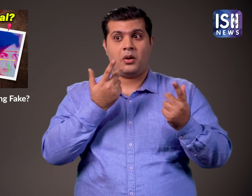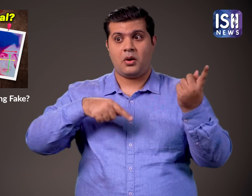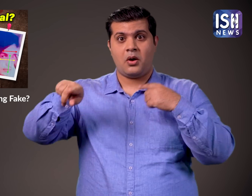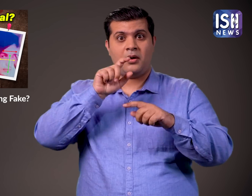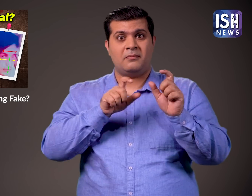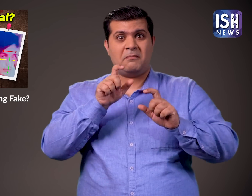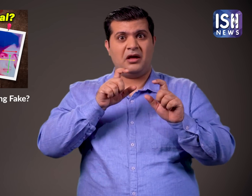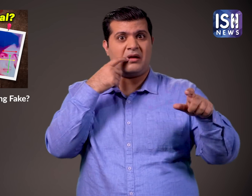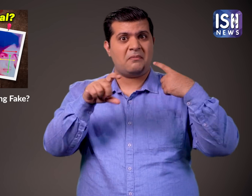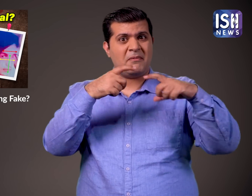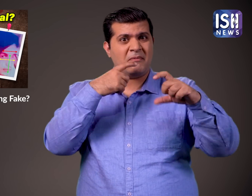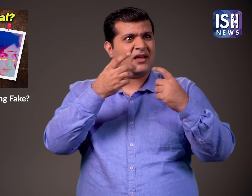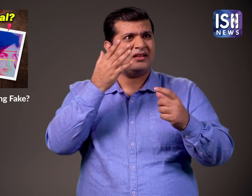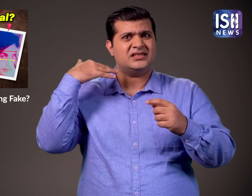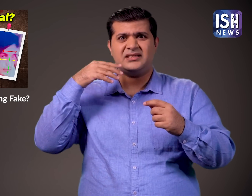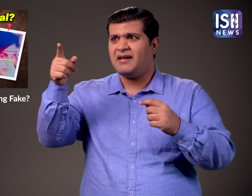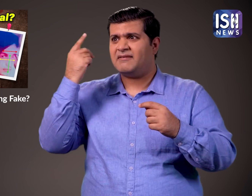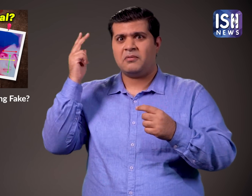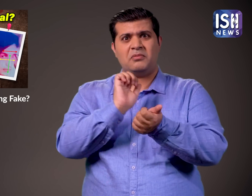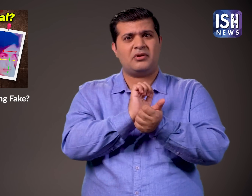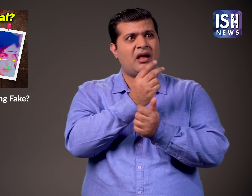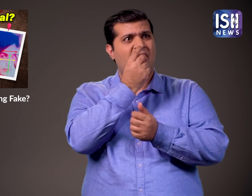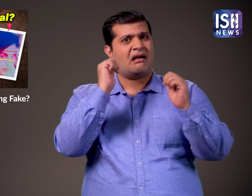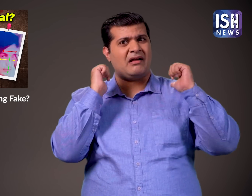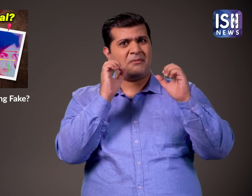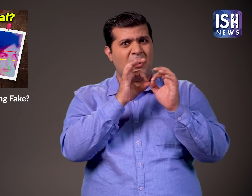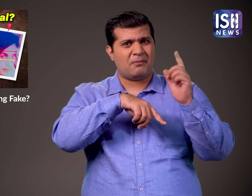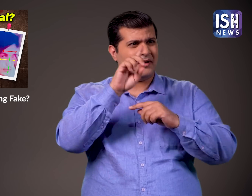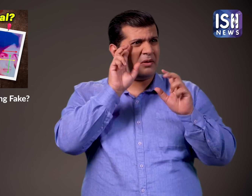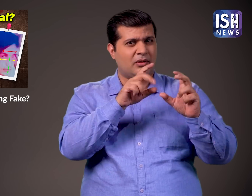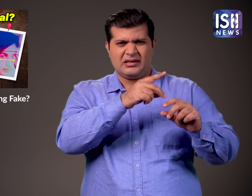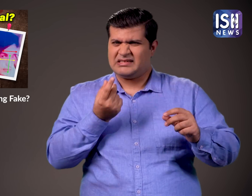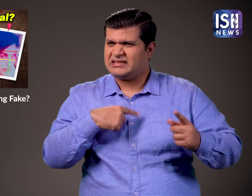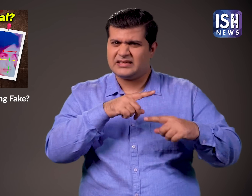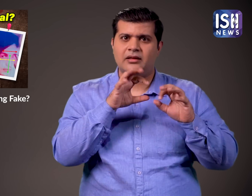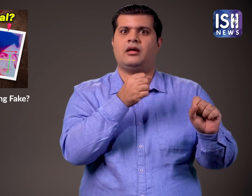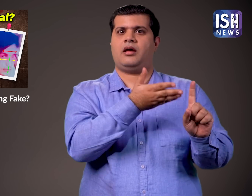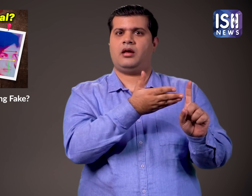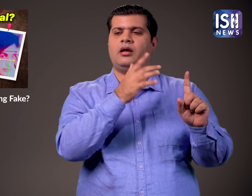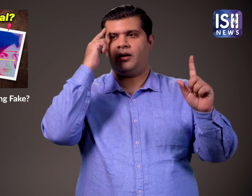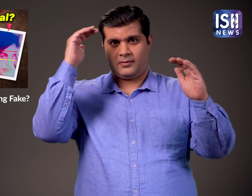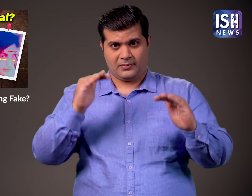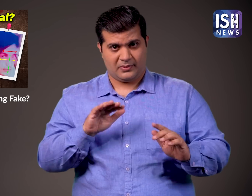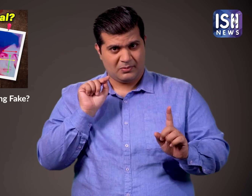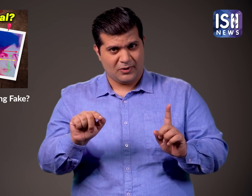People commented that in the wake of criticism, the police launched a quick arrest to diffuse the situation.